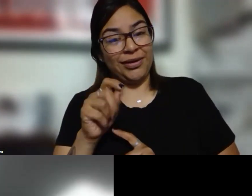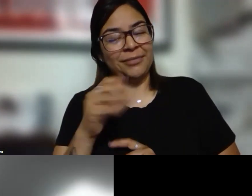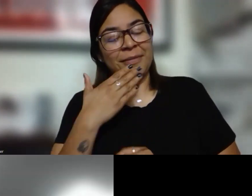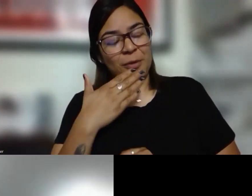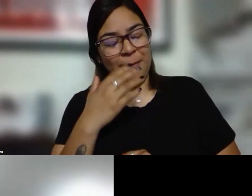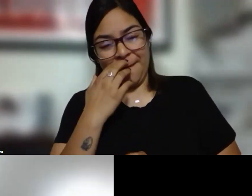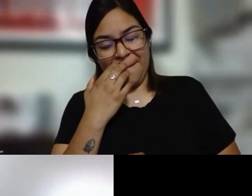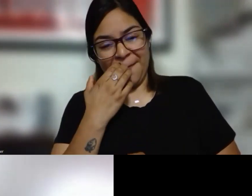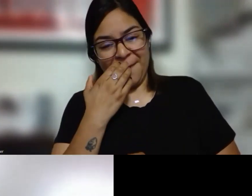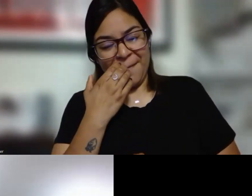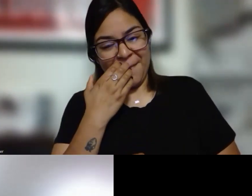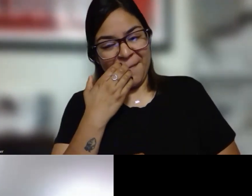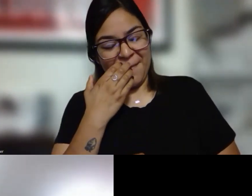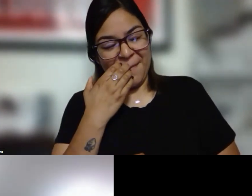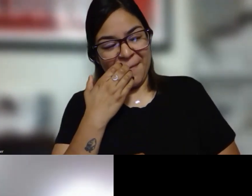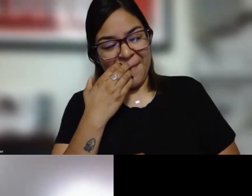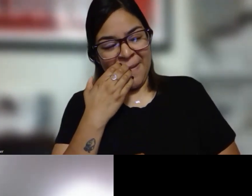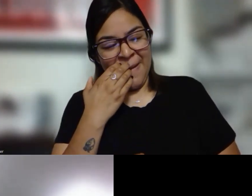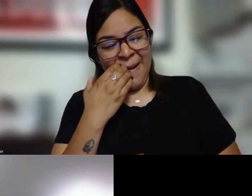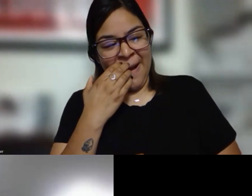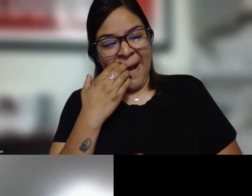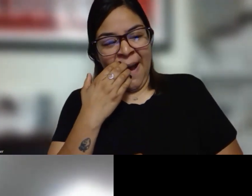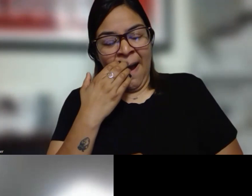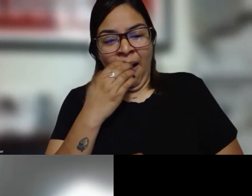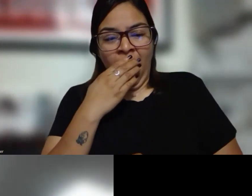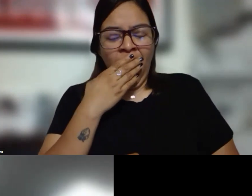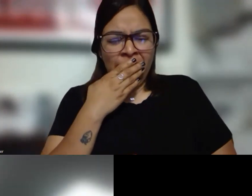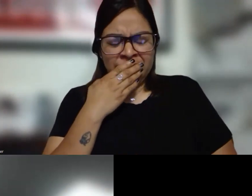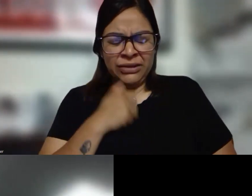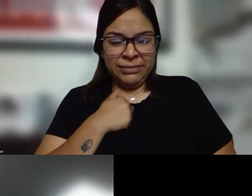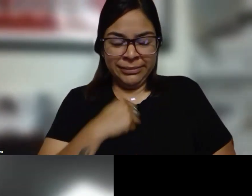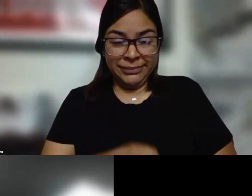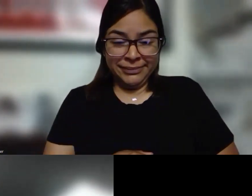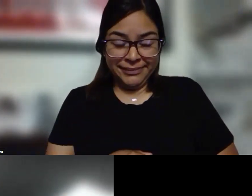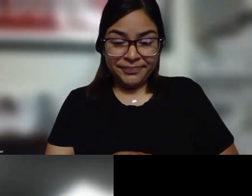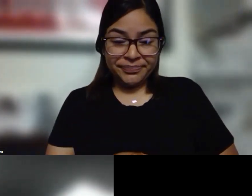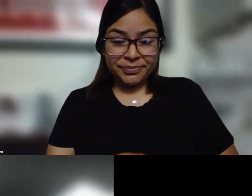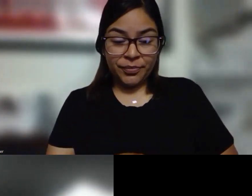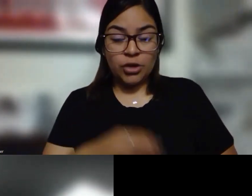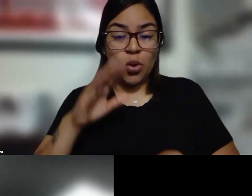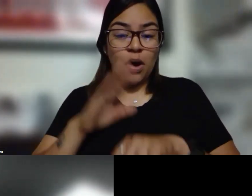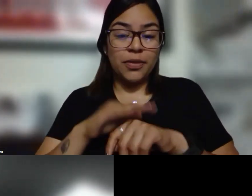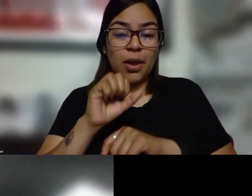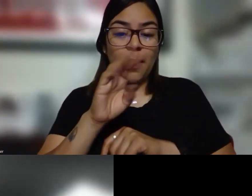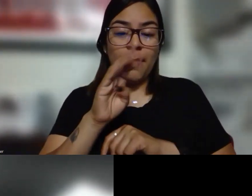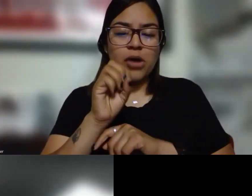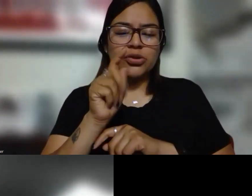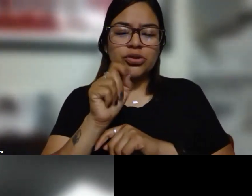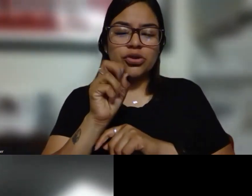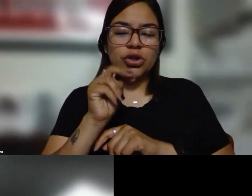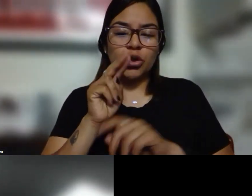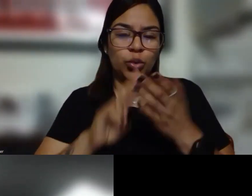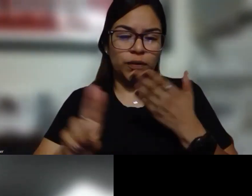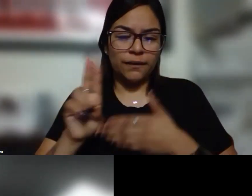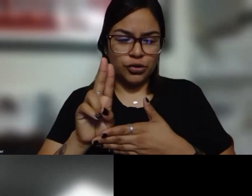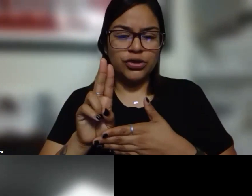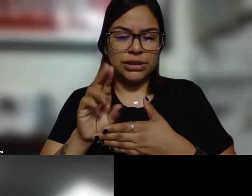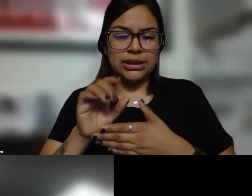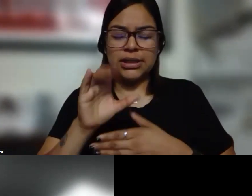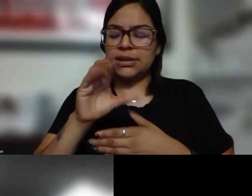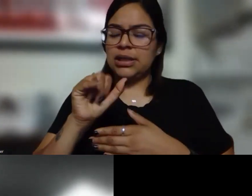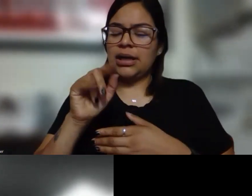which is um on the Boston University CTI training which is great I know um Marin's